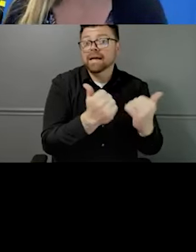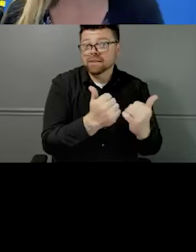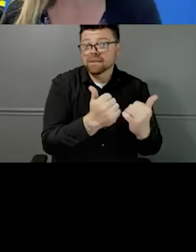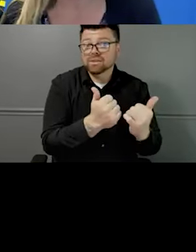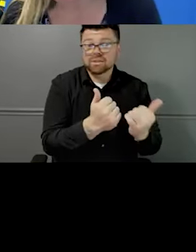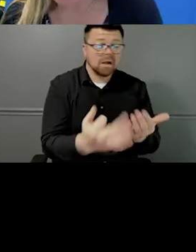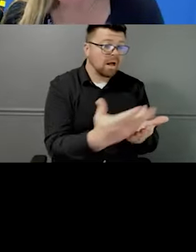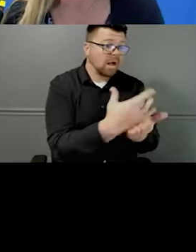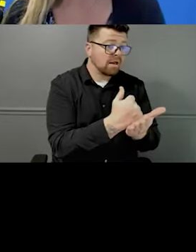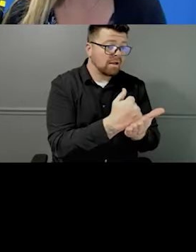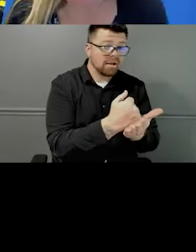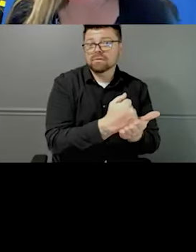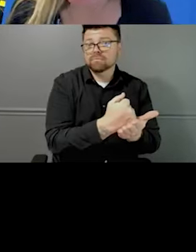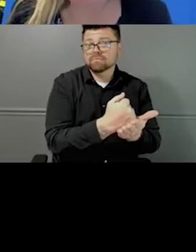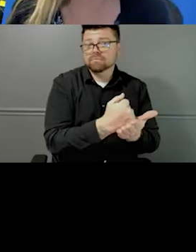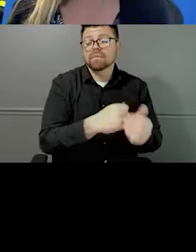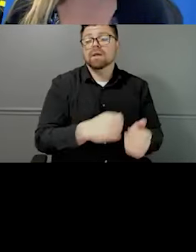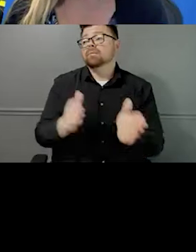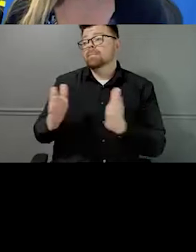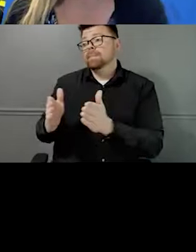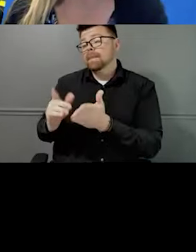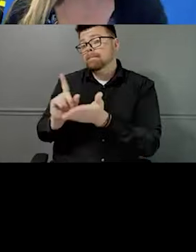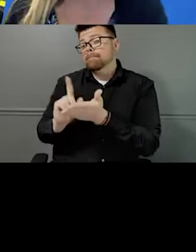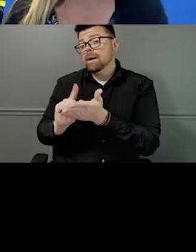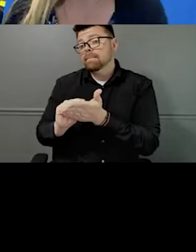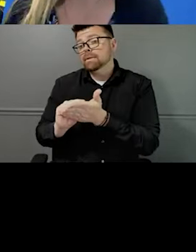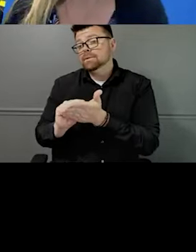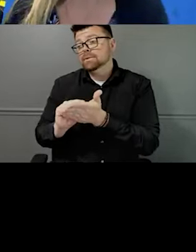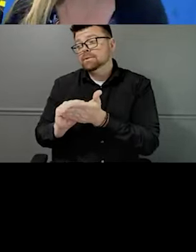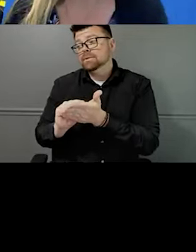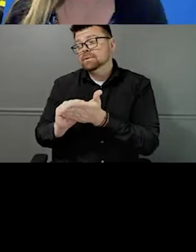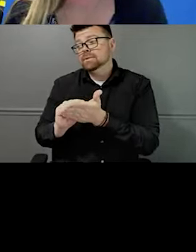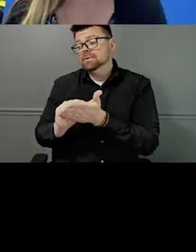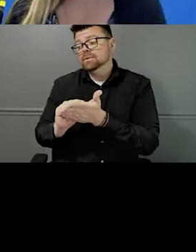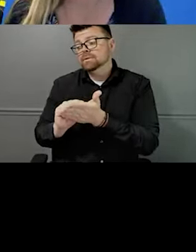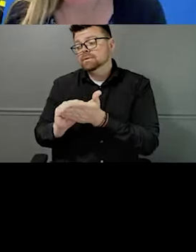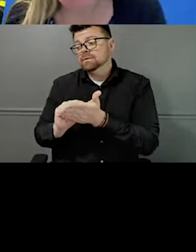as well as published the drafts in